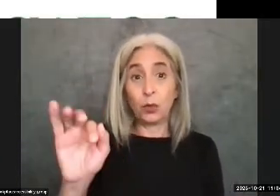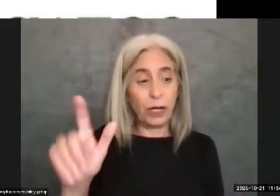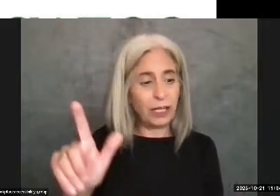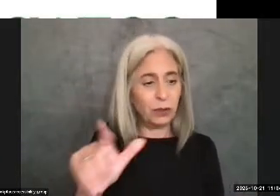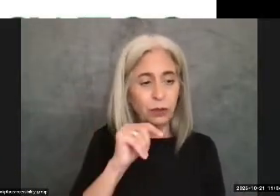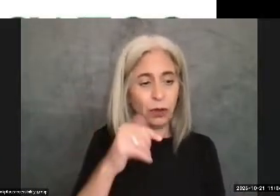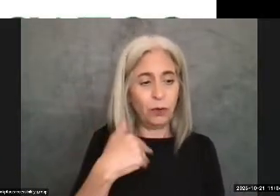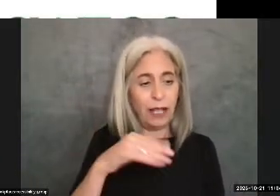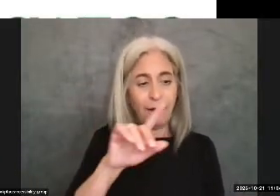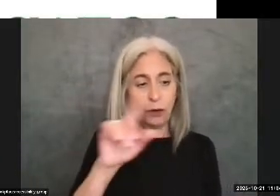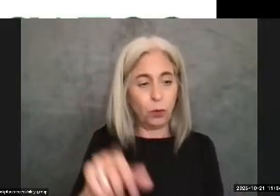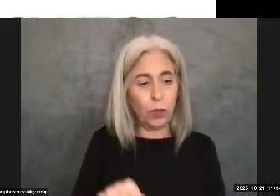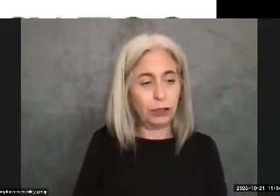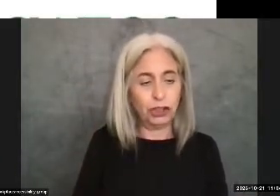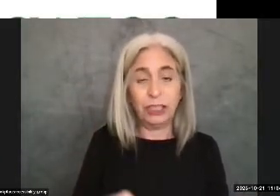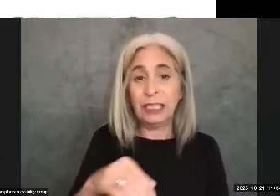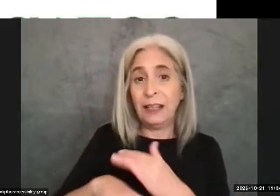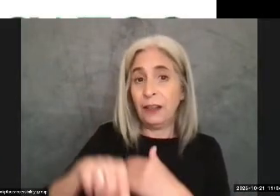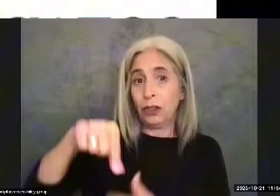Rachel Paul, IAAP: Hey, this is Rachel. Yeah, no questions…